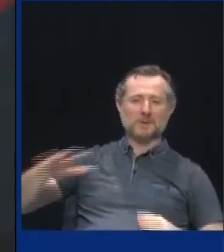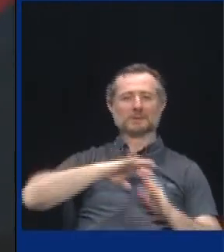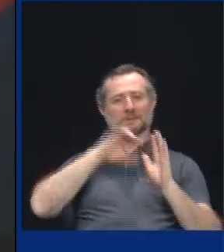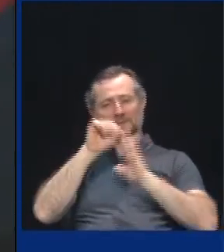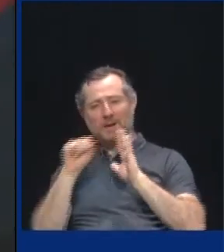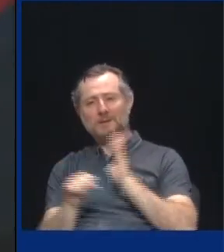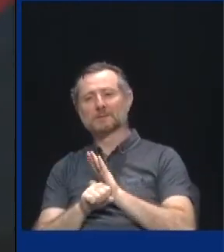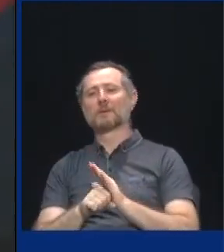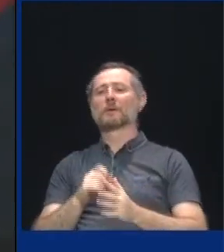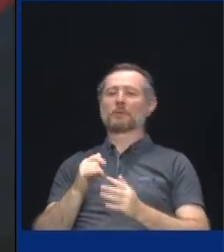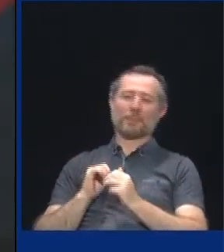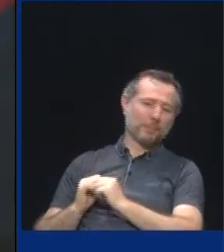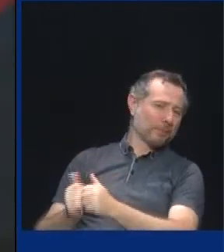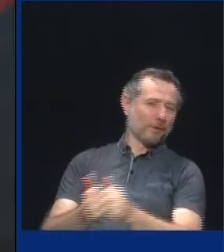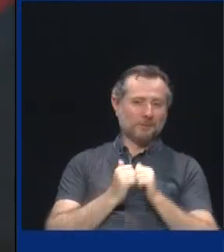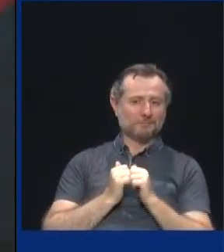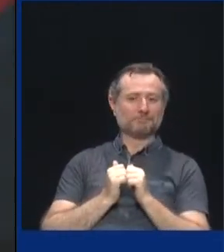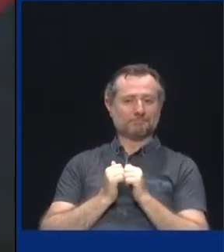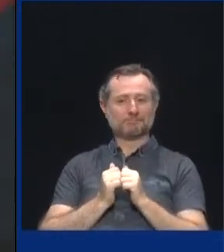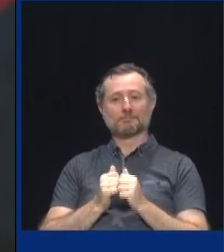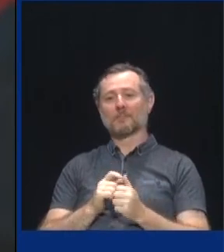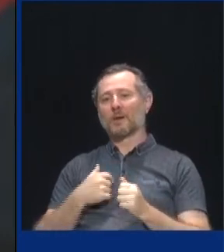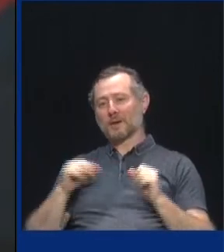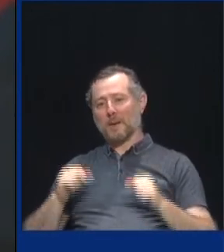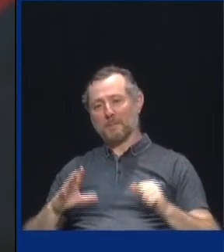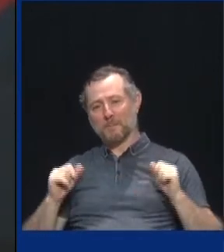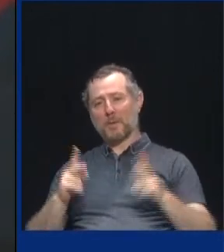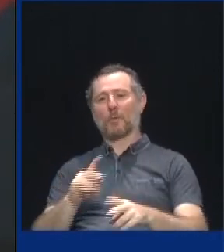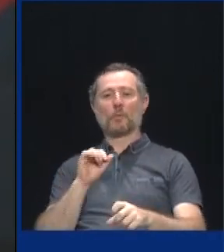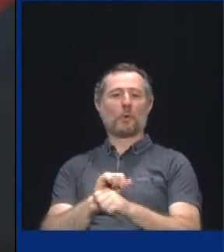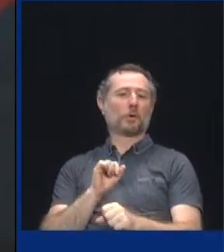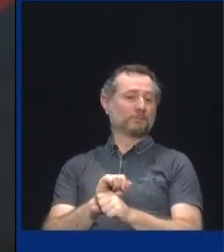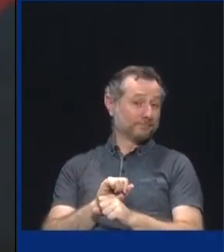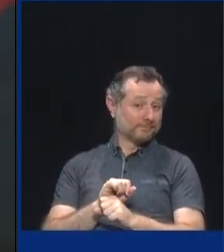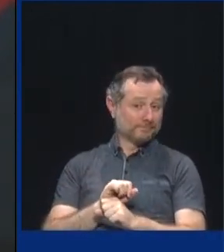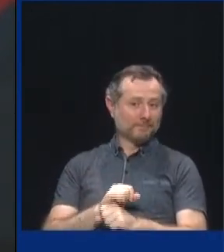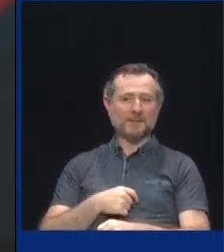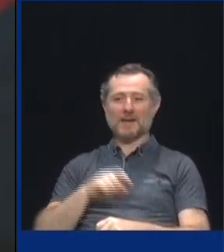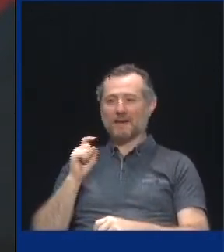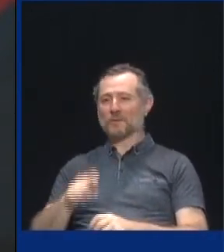ALL IN THIS CITY WHERE WE ALL LIVE TOGETHER AND IN THIS STATE WHERE WE ALL LIVE TOGETHER.